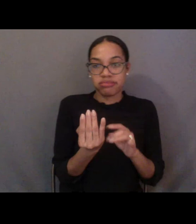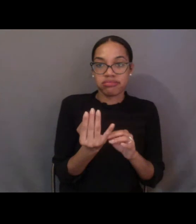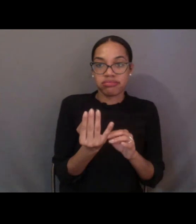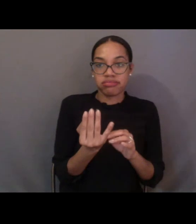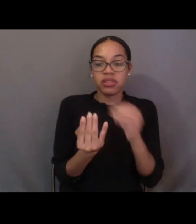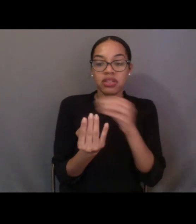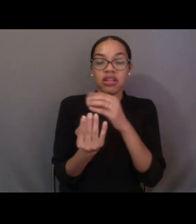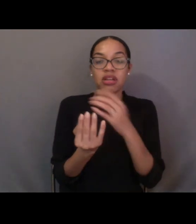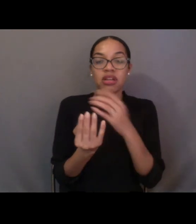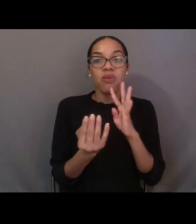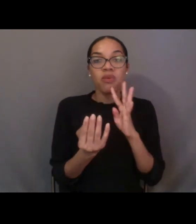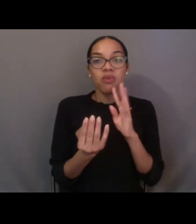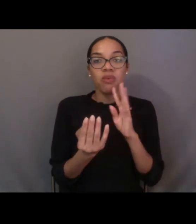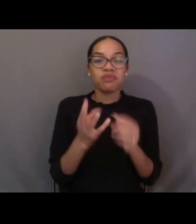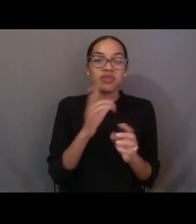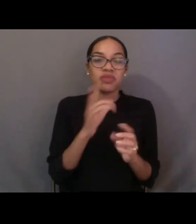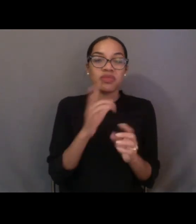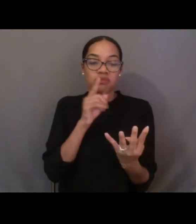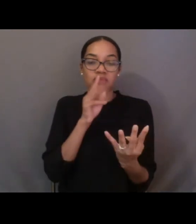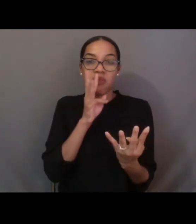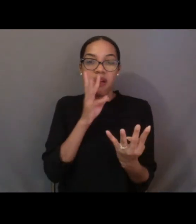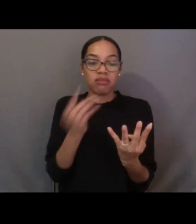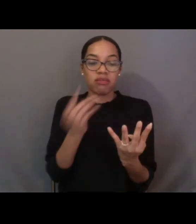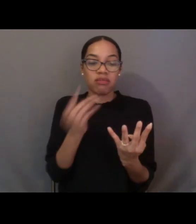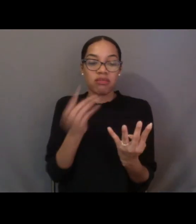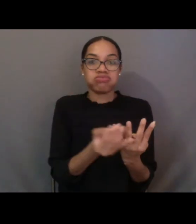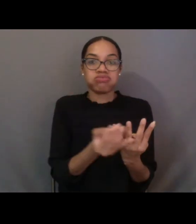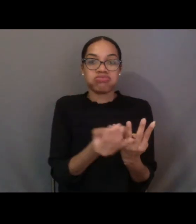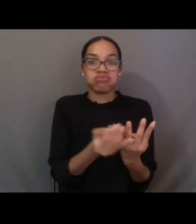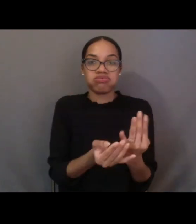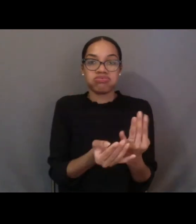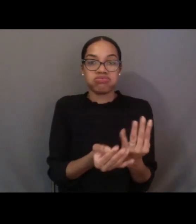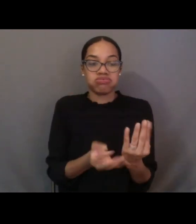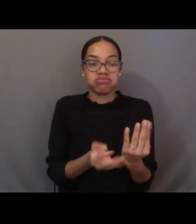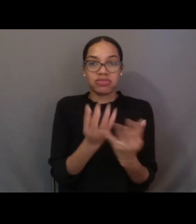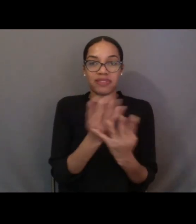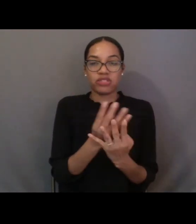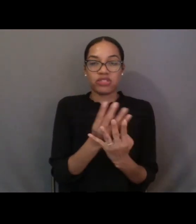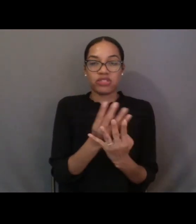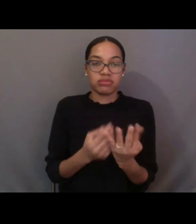So they're not holding all that water inside those two shells. They're just, it's passing through